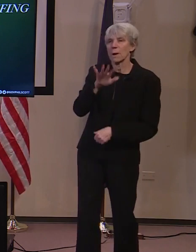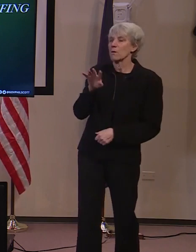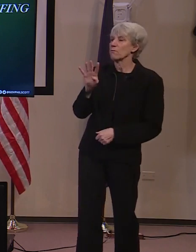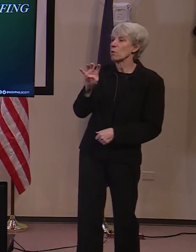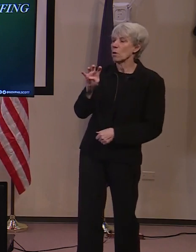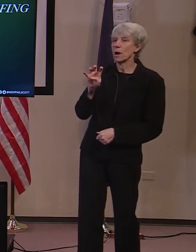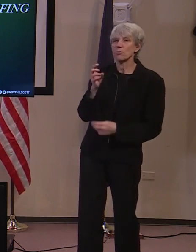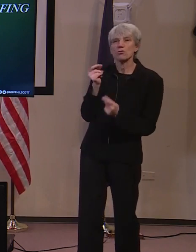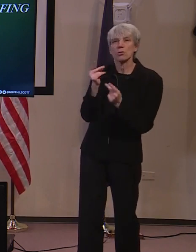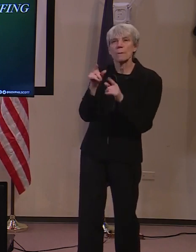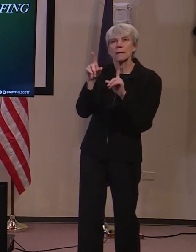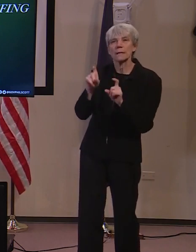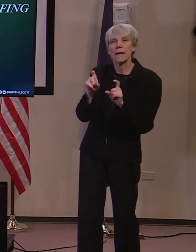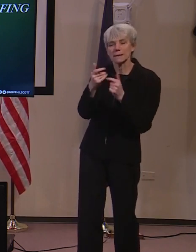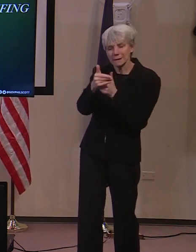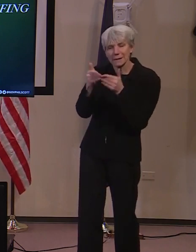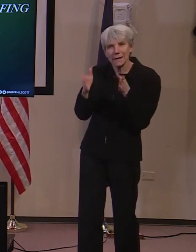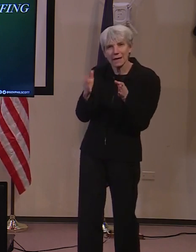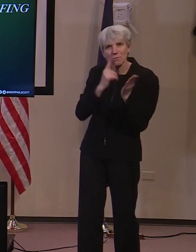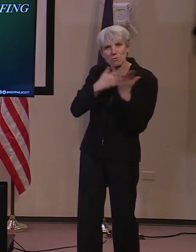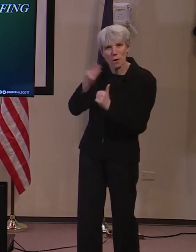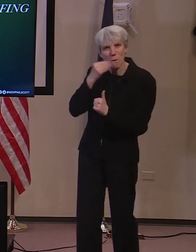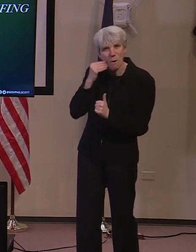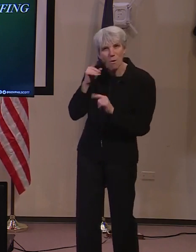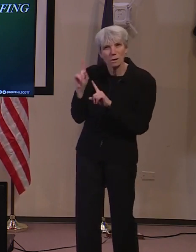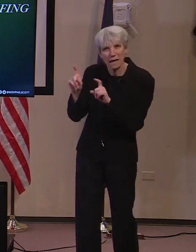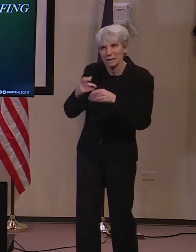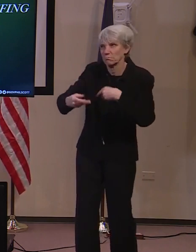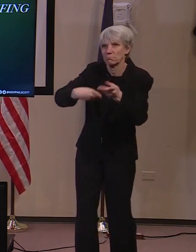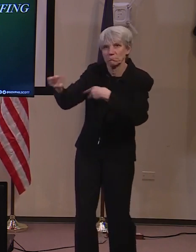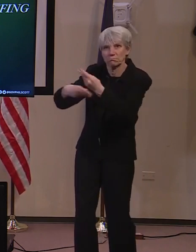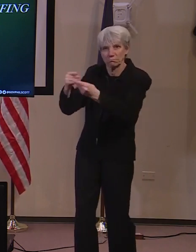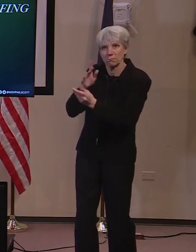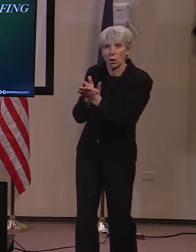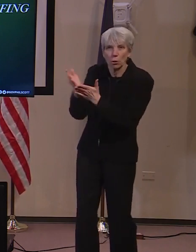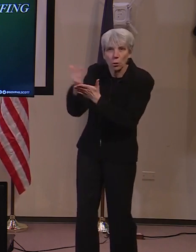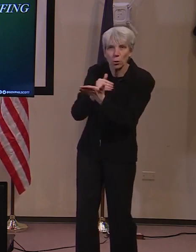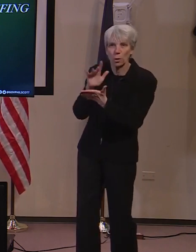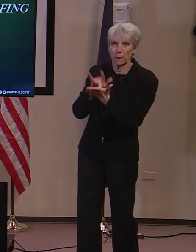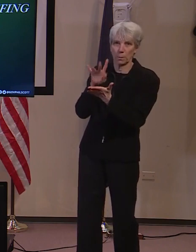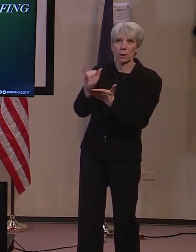home tests within the community. And finally, I just want to continue to